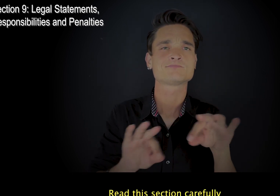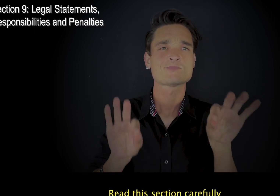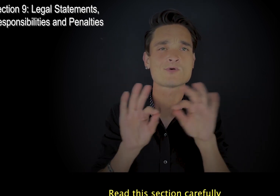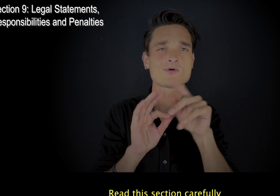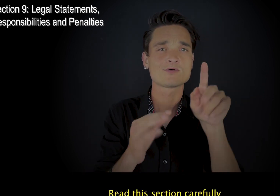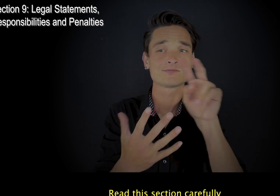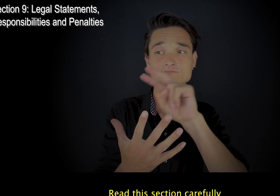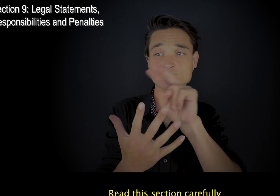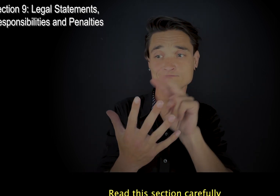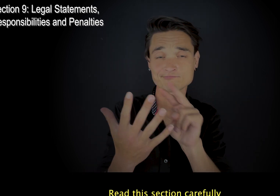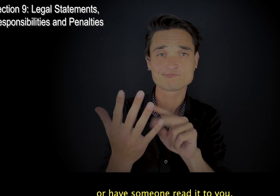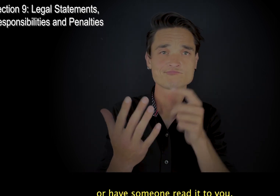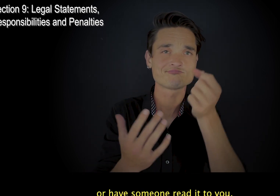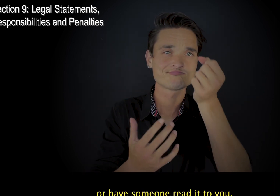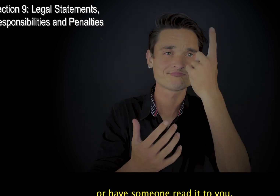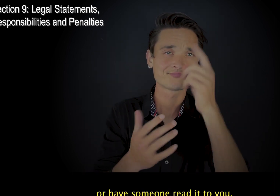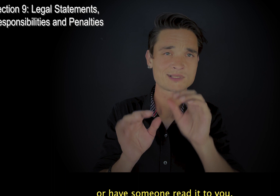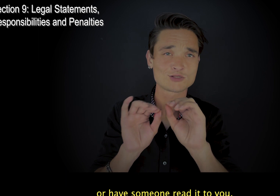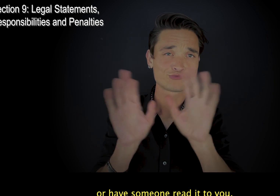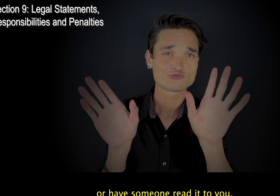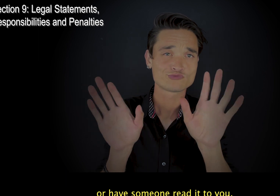Read this section carefully or have someone read it to you.